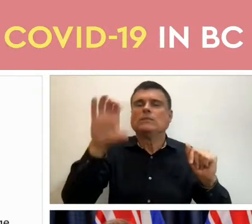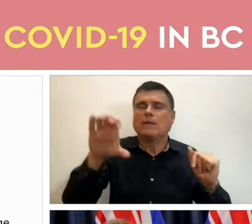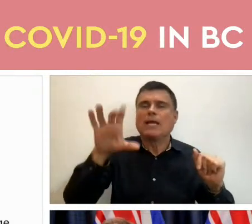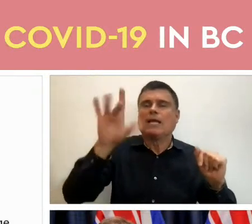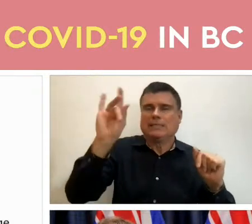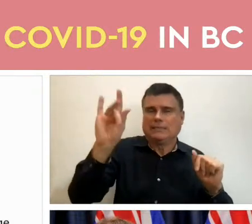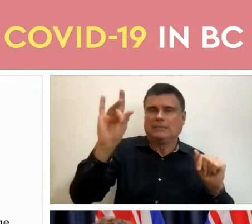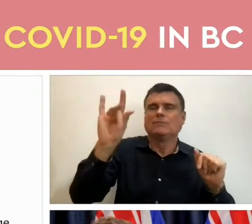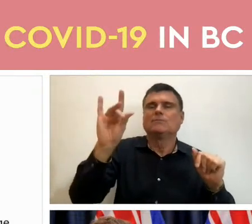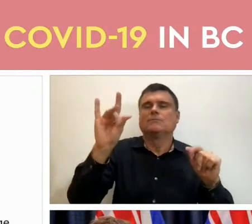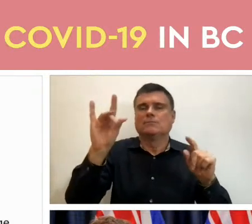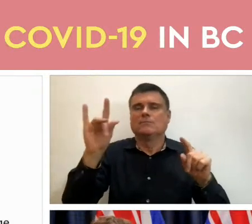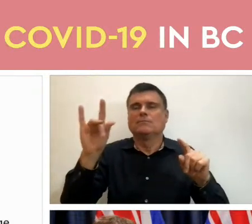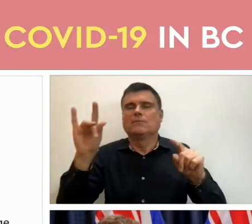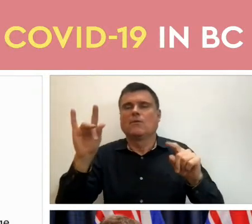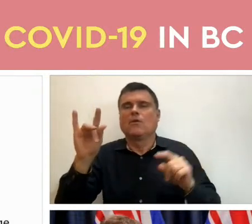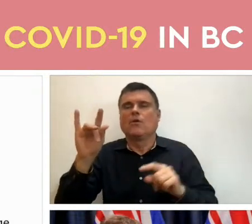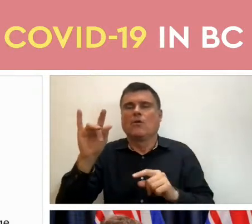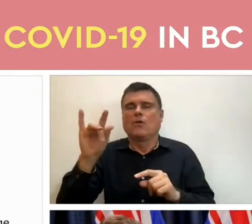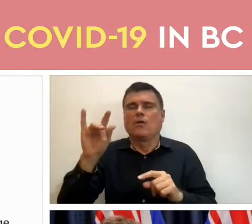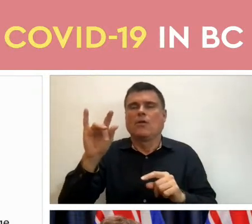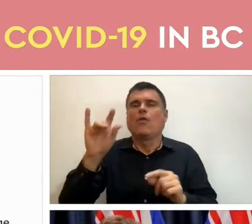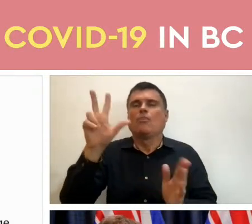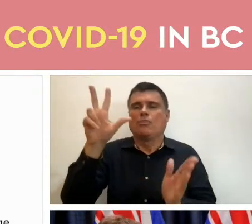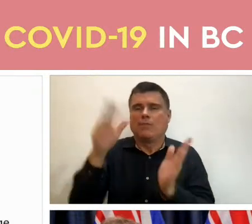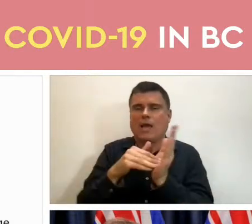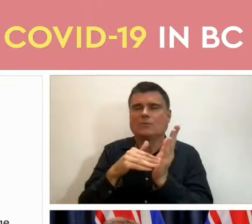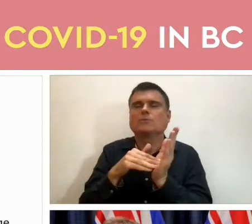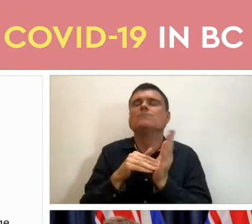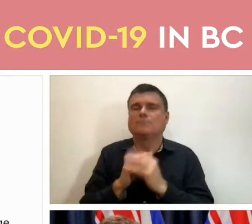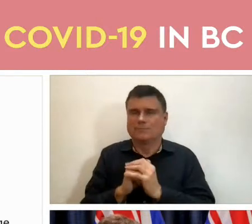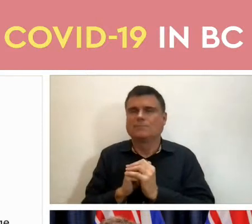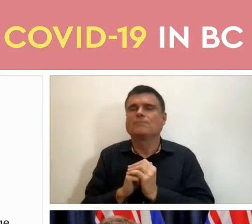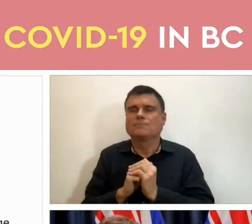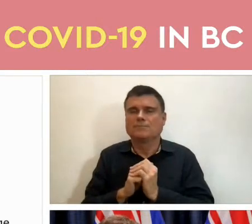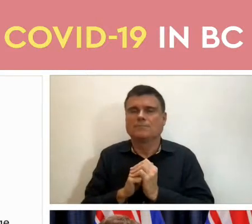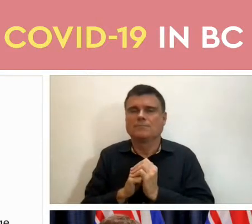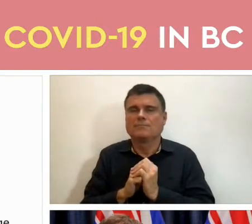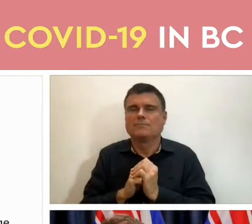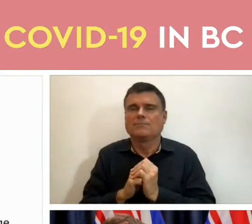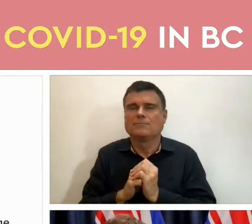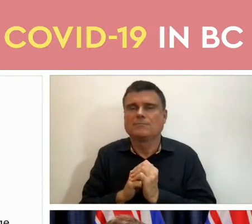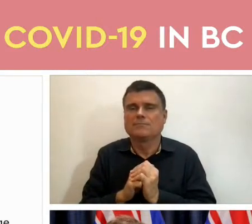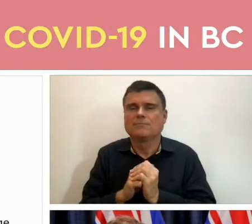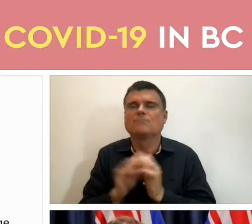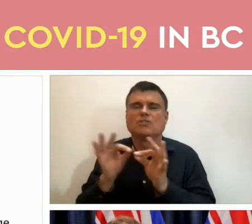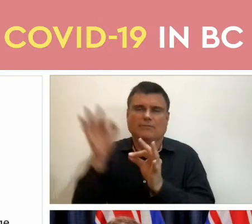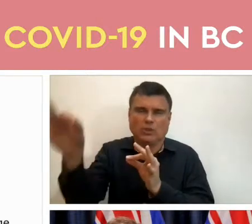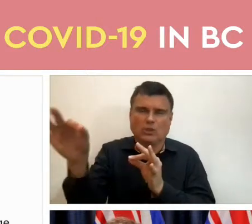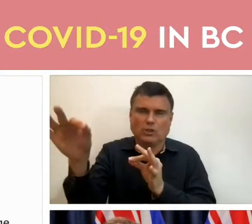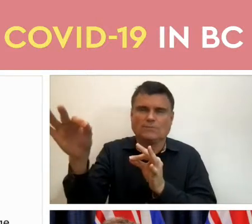Each of these patients will get the surgery they need clearly